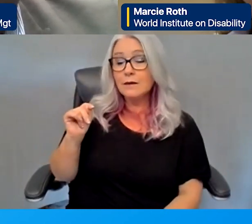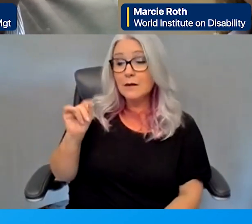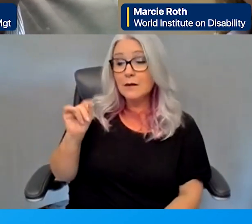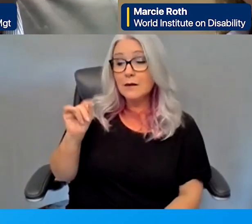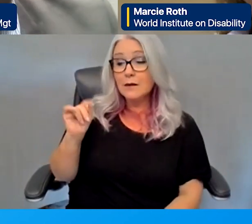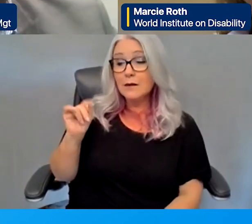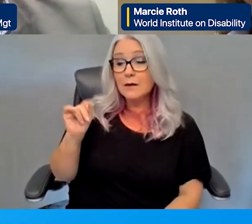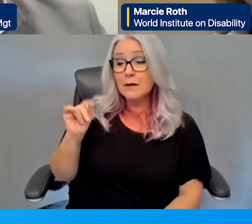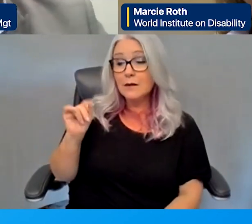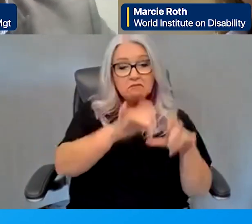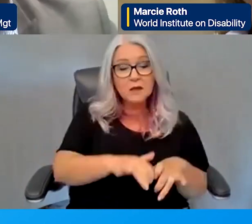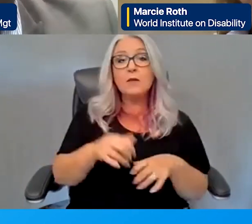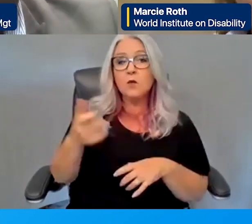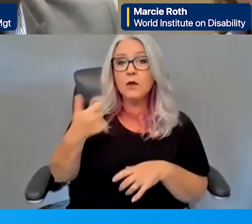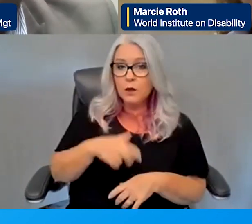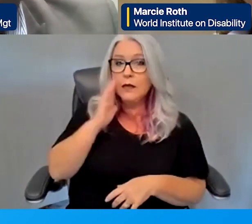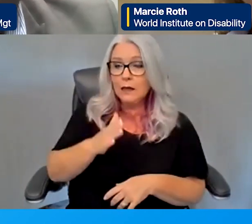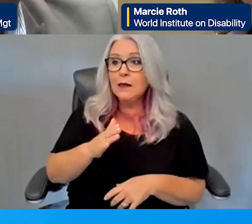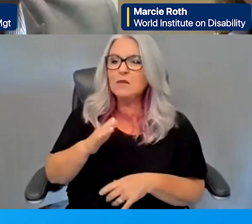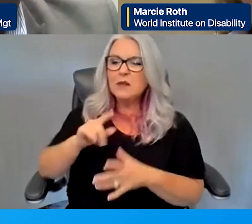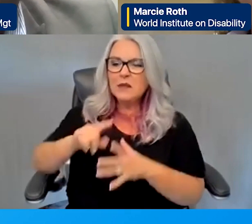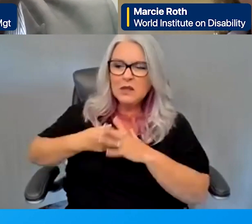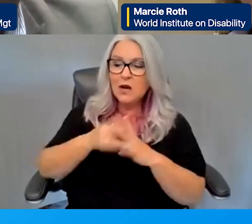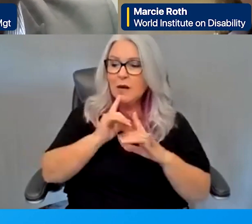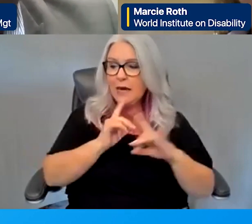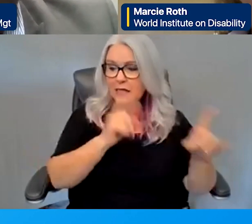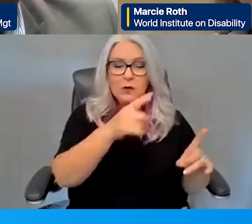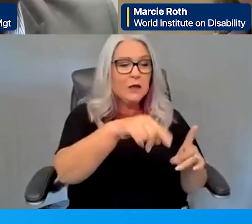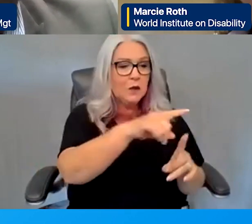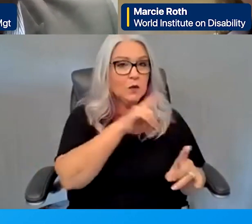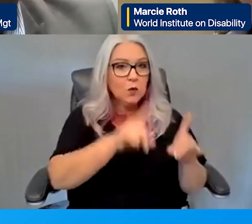addressing those with Marcie.